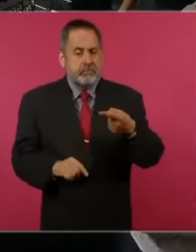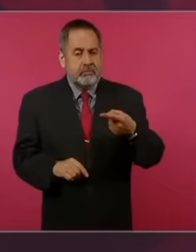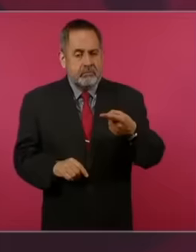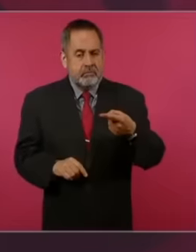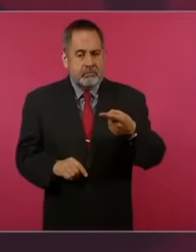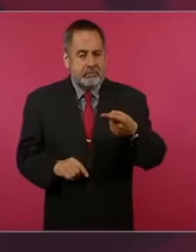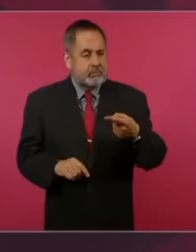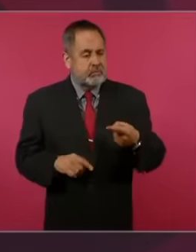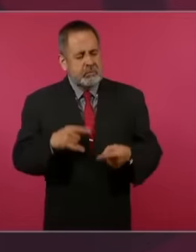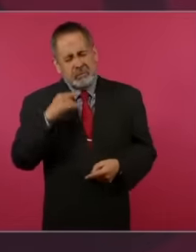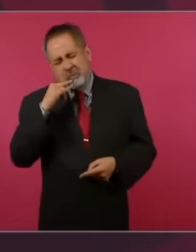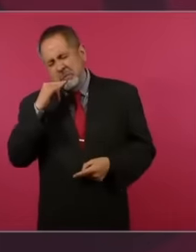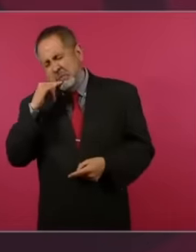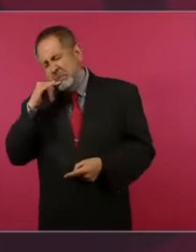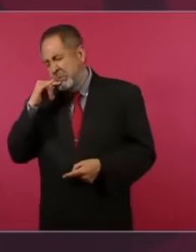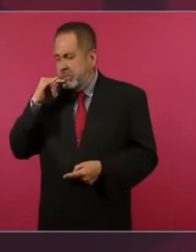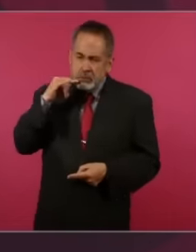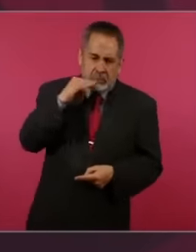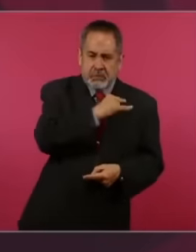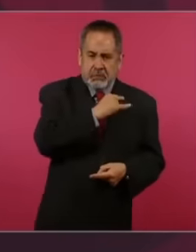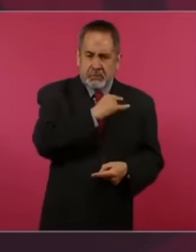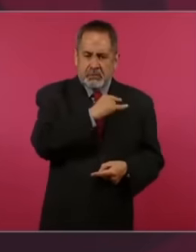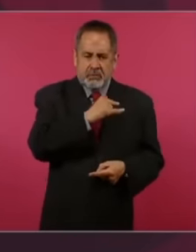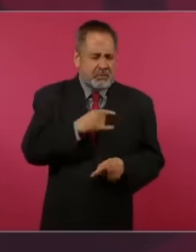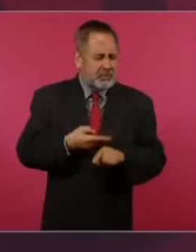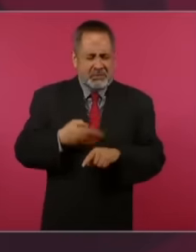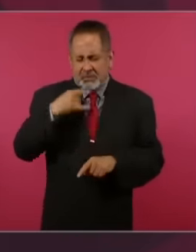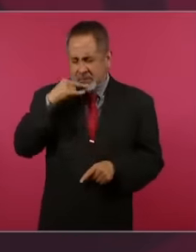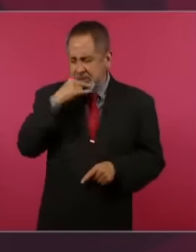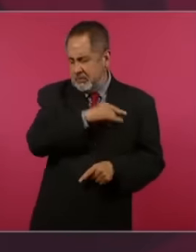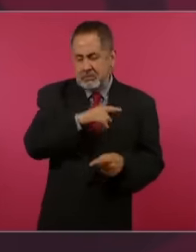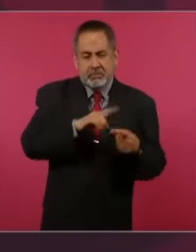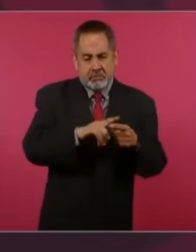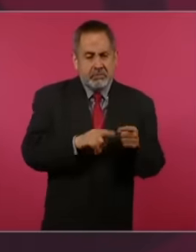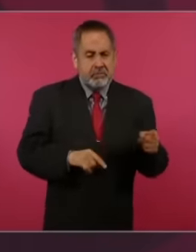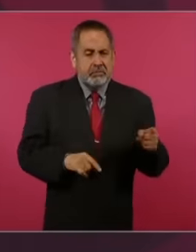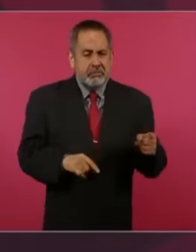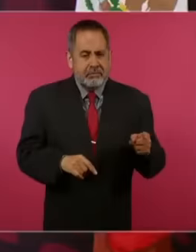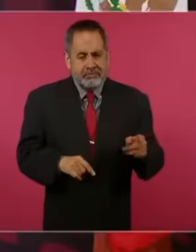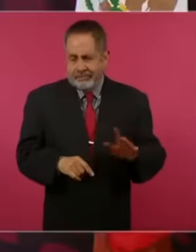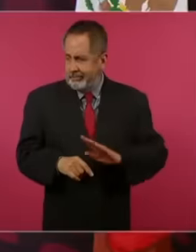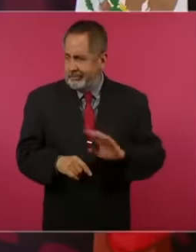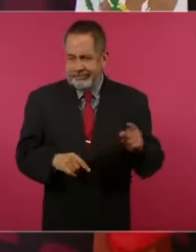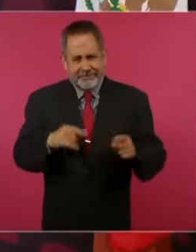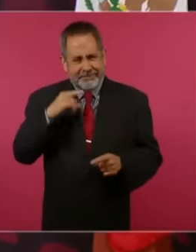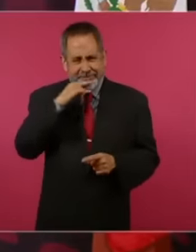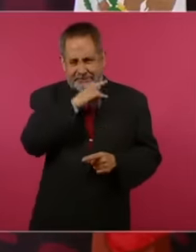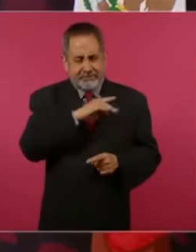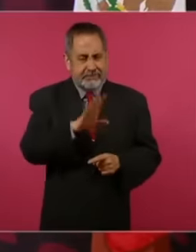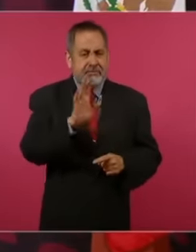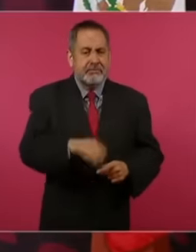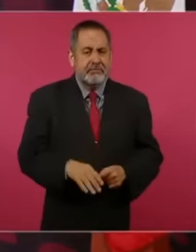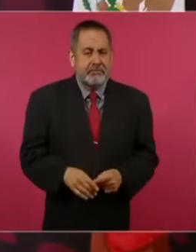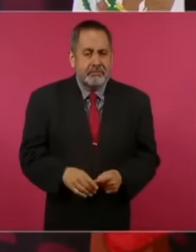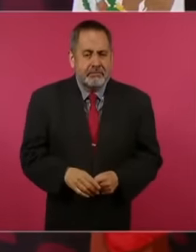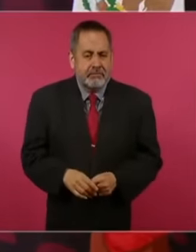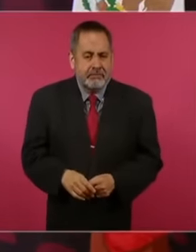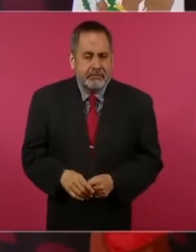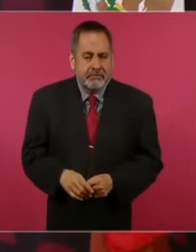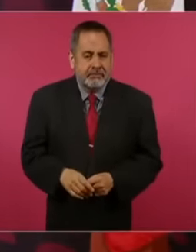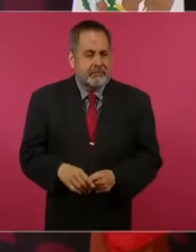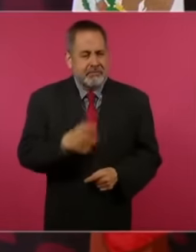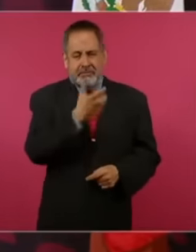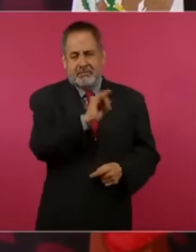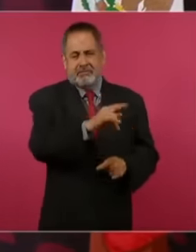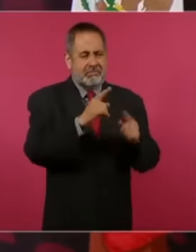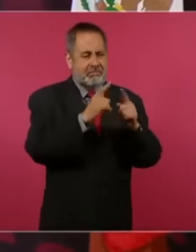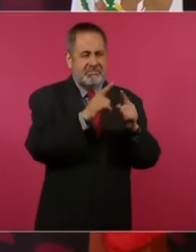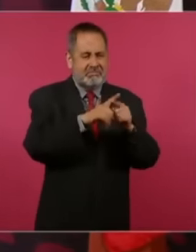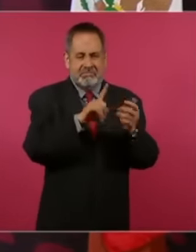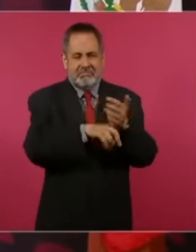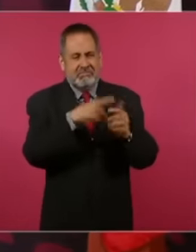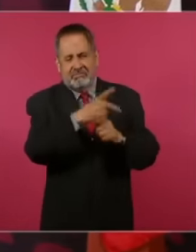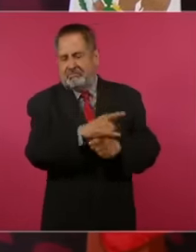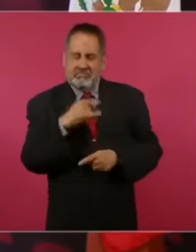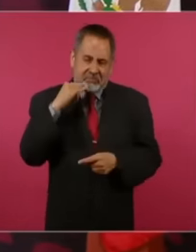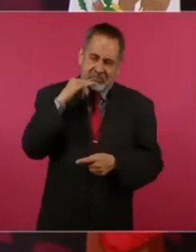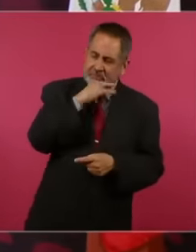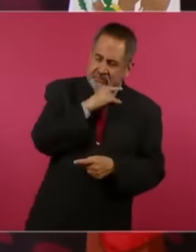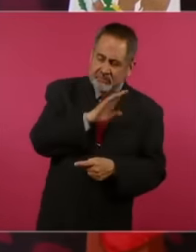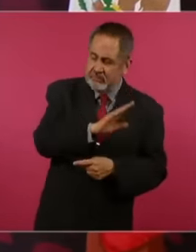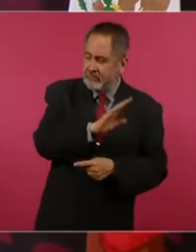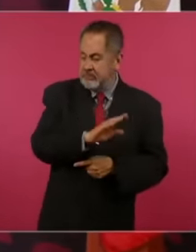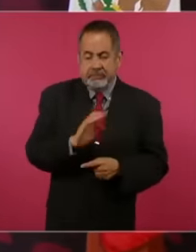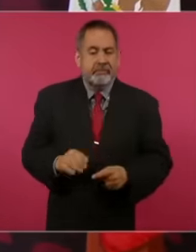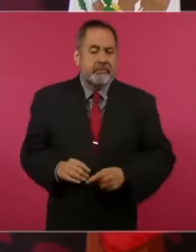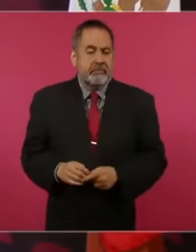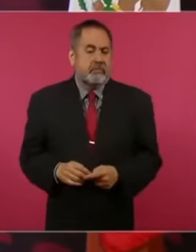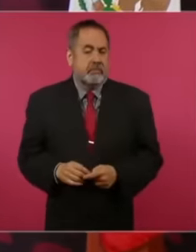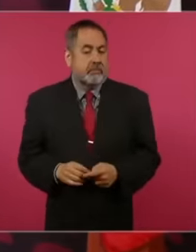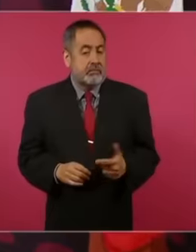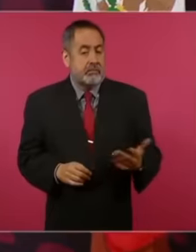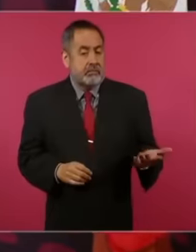hypocritical, hypocrisy is their doctrine, so it is not surprising